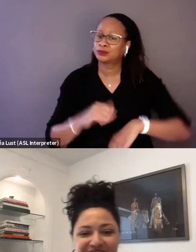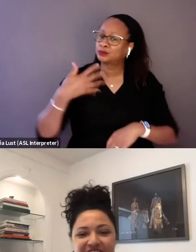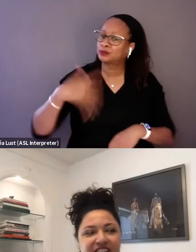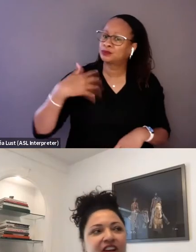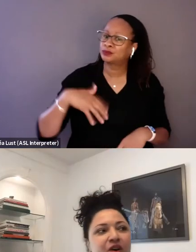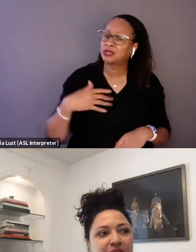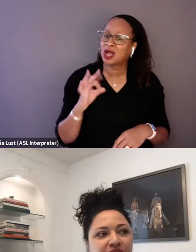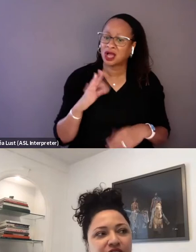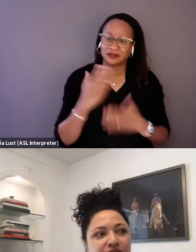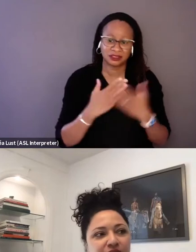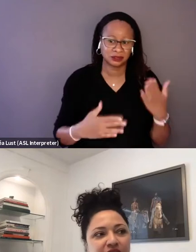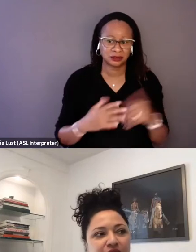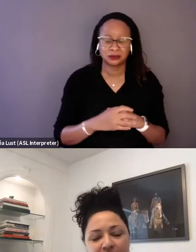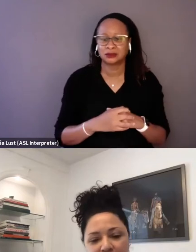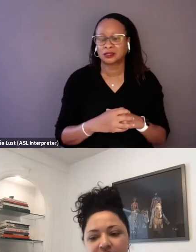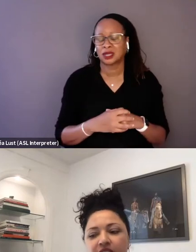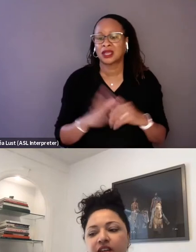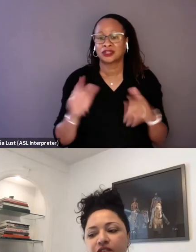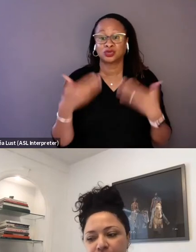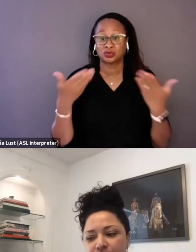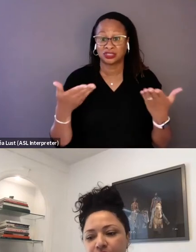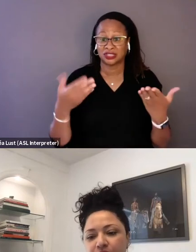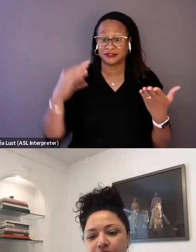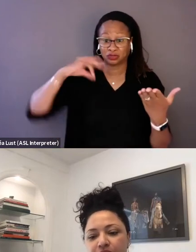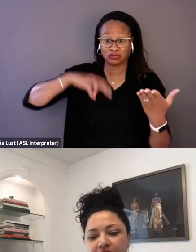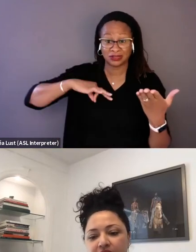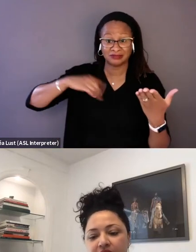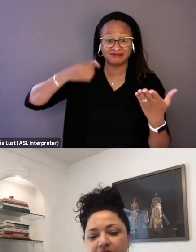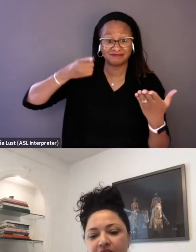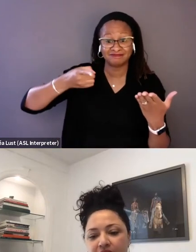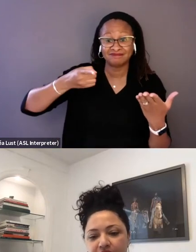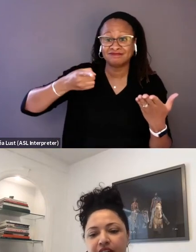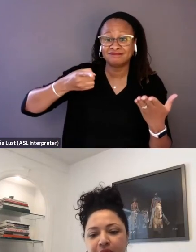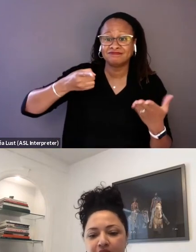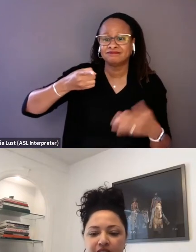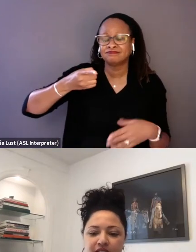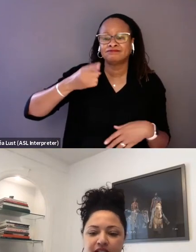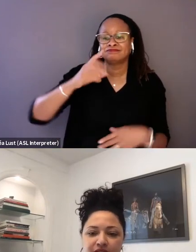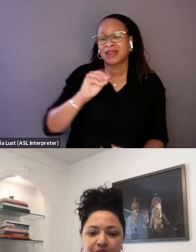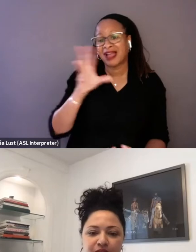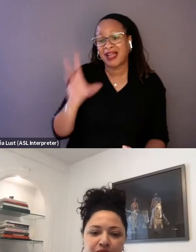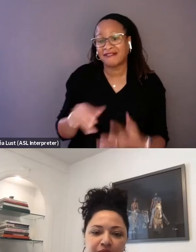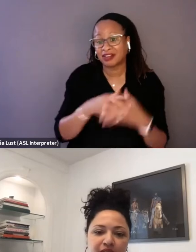of the series was to give credit to the African-American civil rights movement.